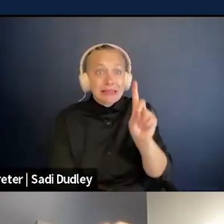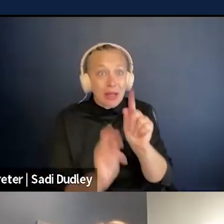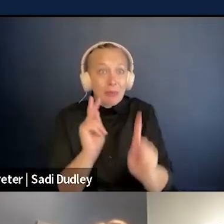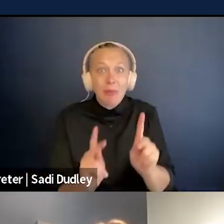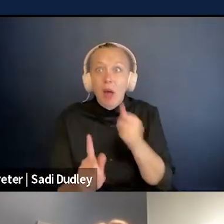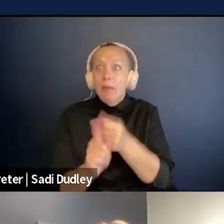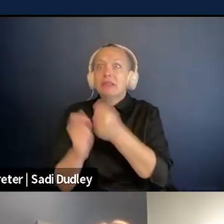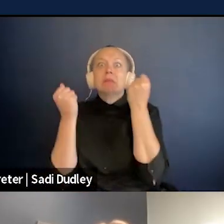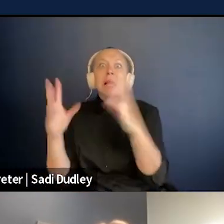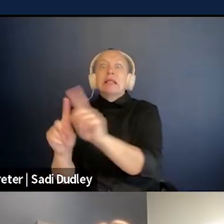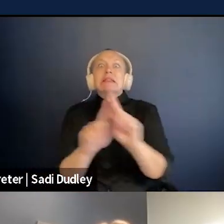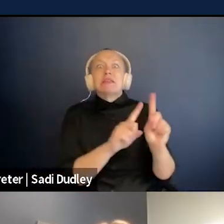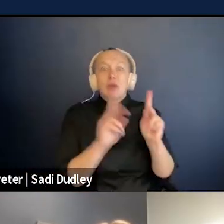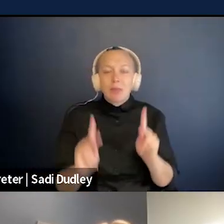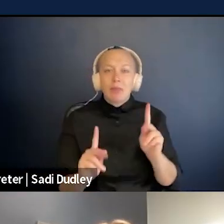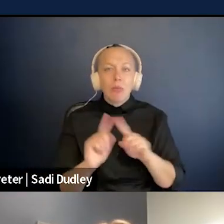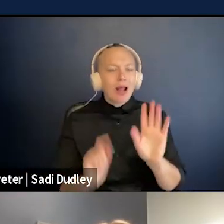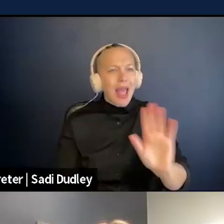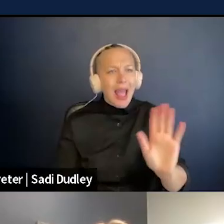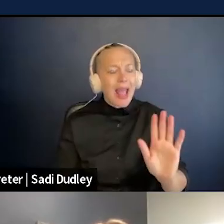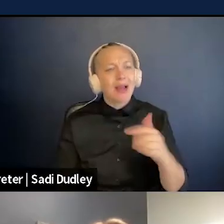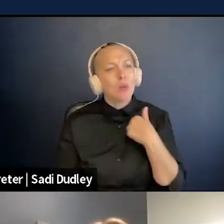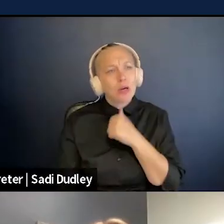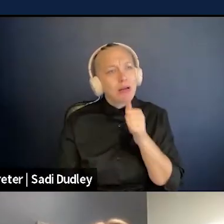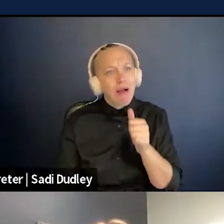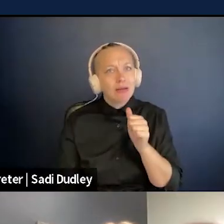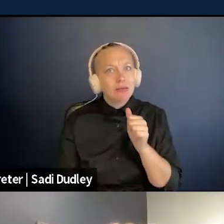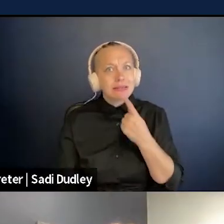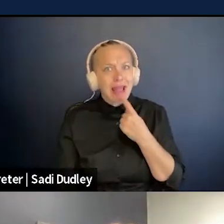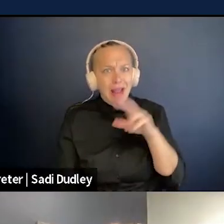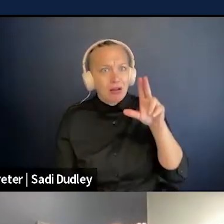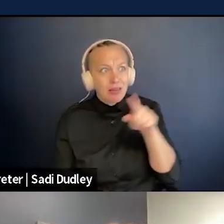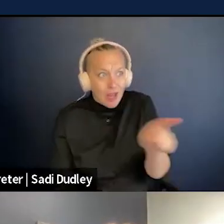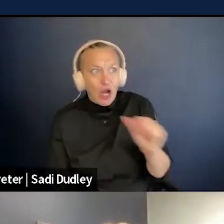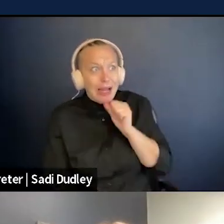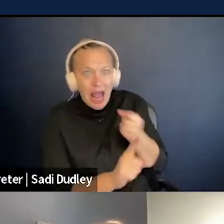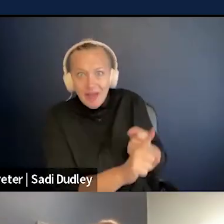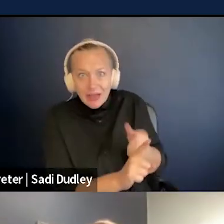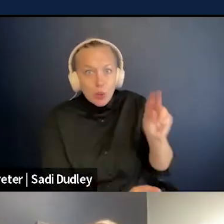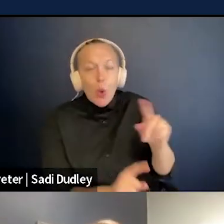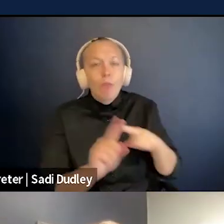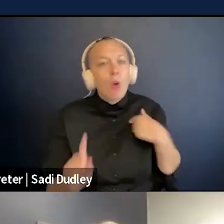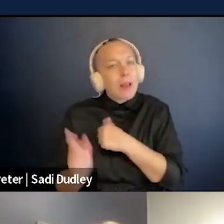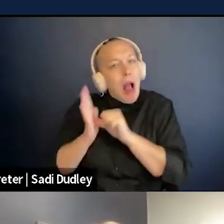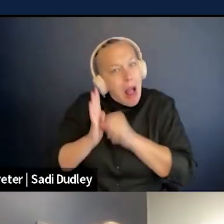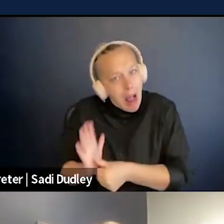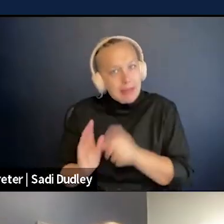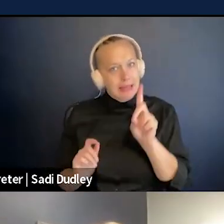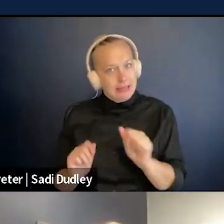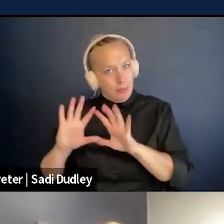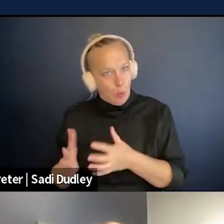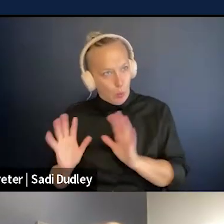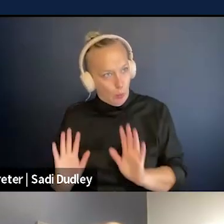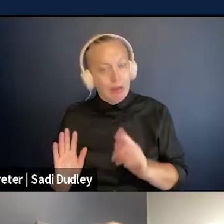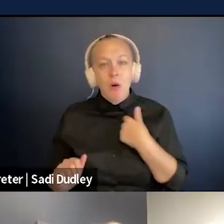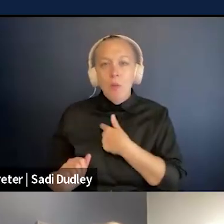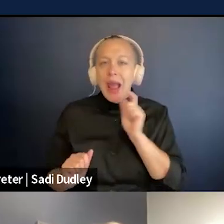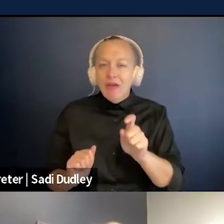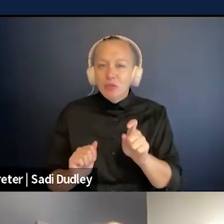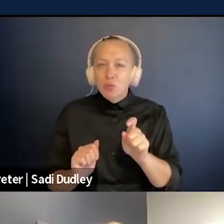without really attending to the specific needs of disabled people. And so I think there's always that… tension there that we're working… through and against, then it pops up.